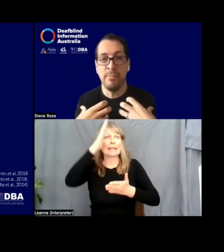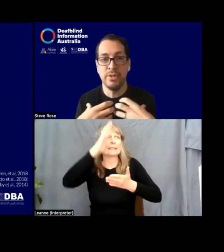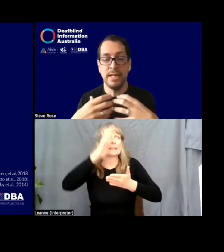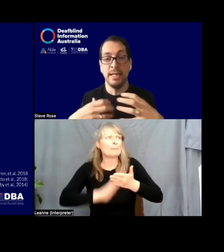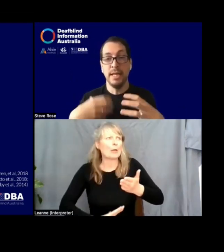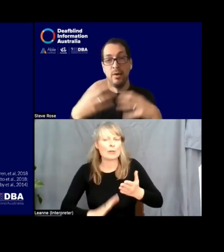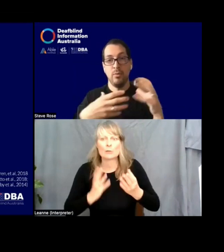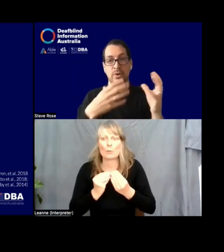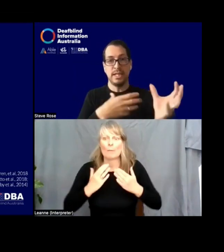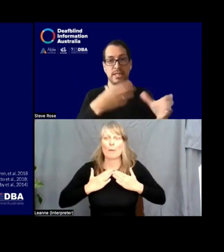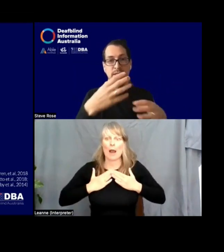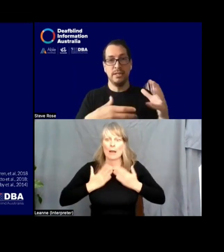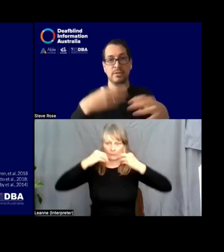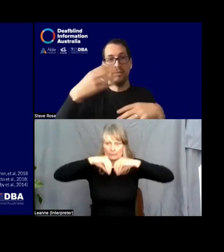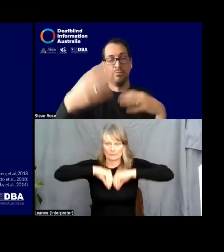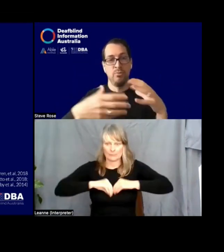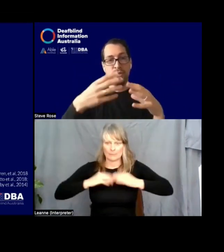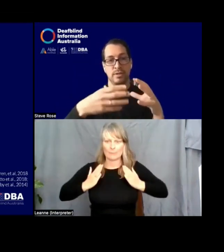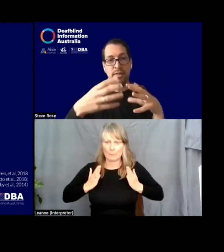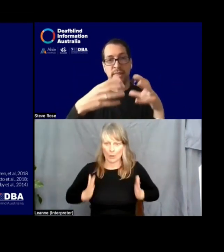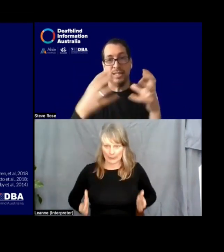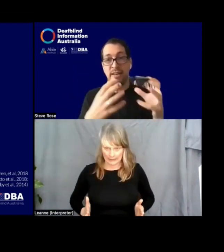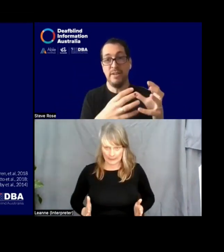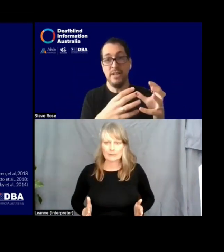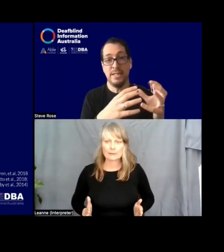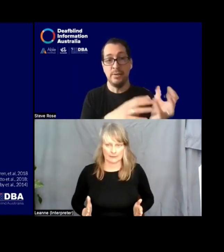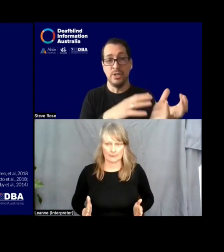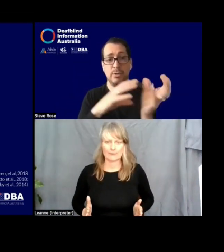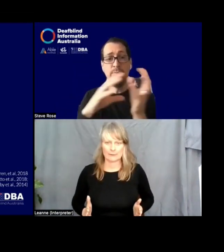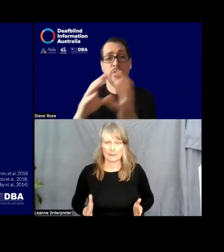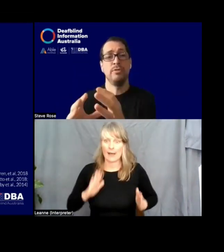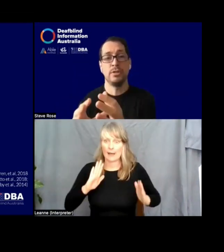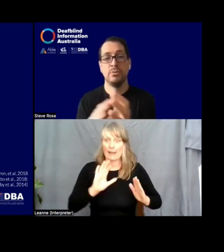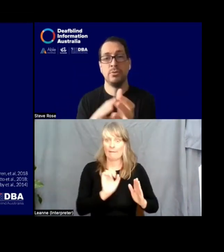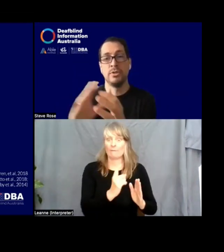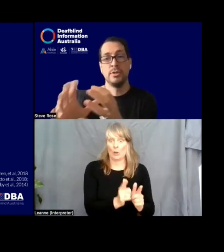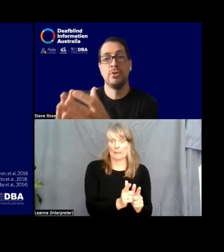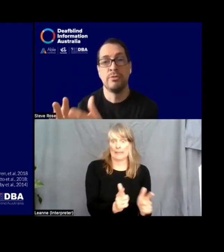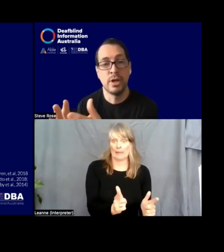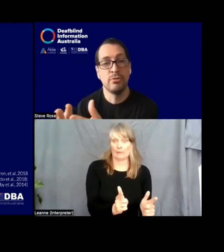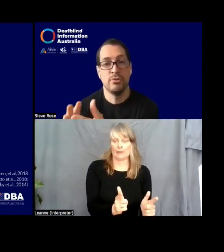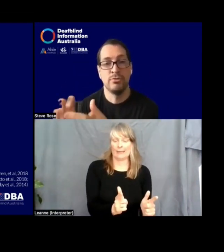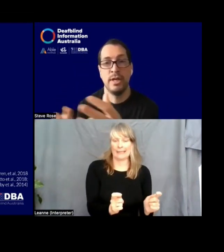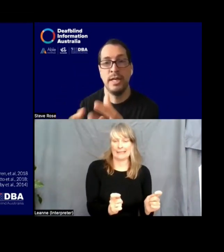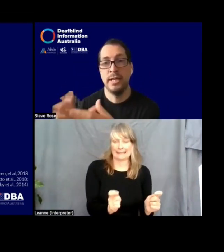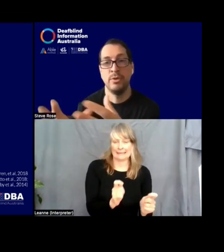my body, whereas actually that's their first language and we are moving towards more of a cultural sign language